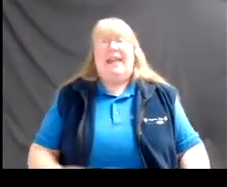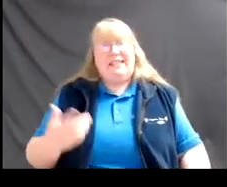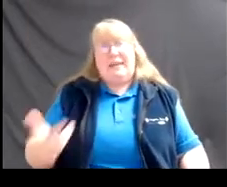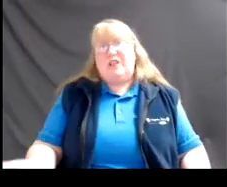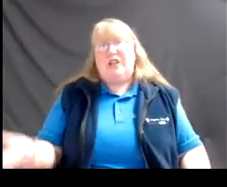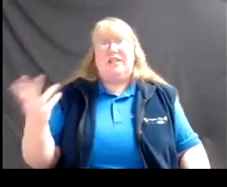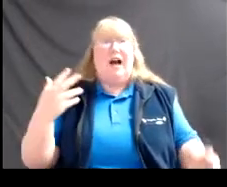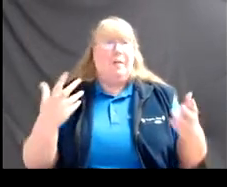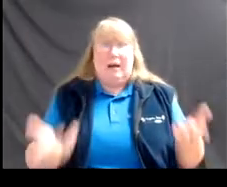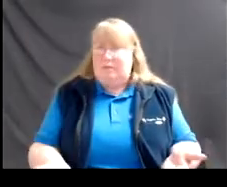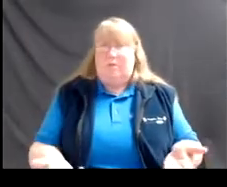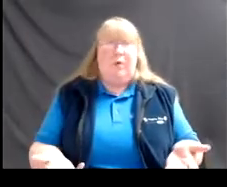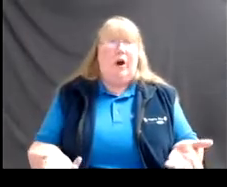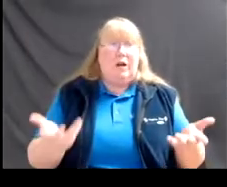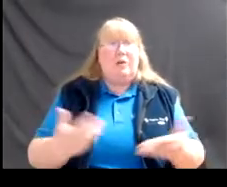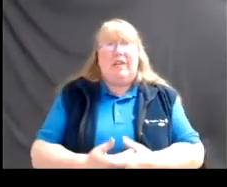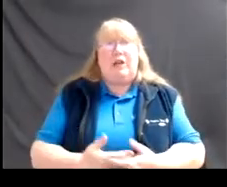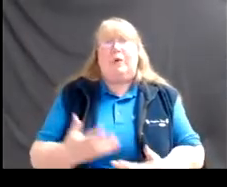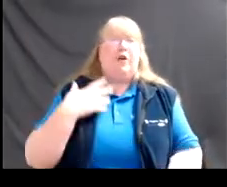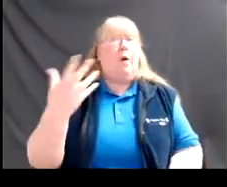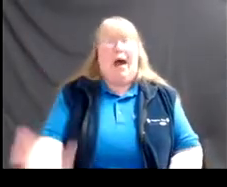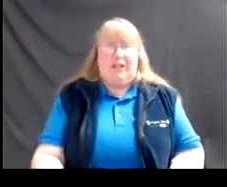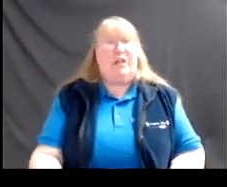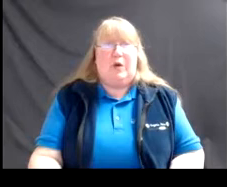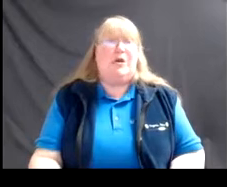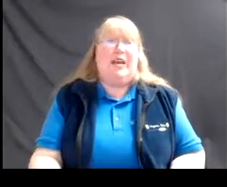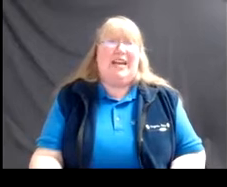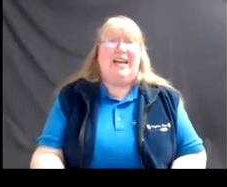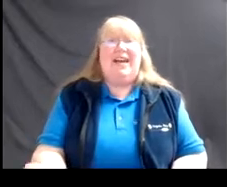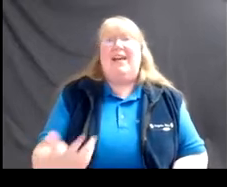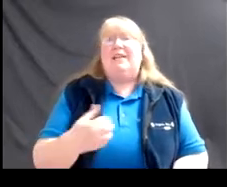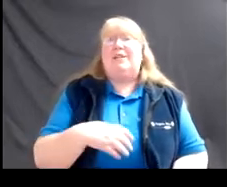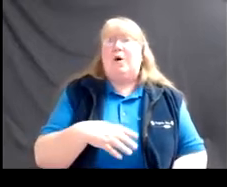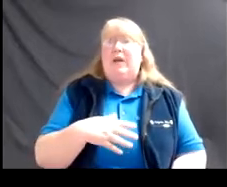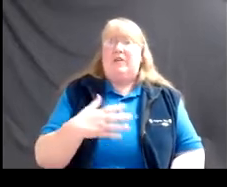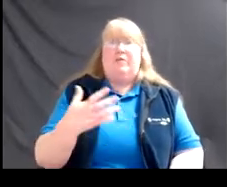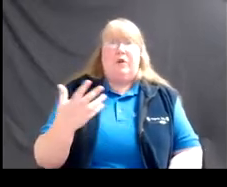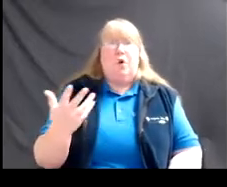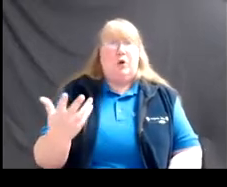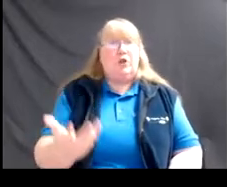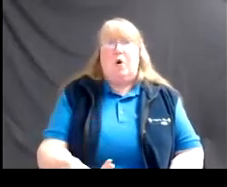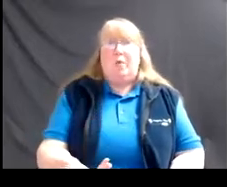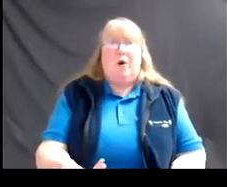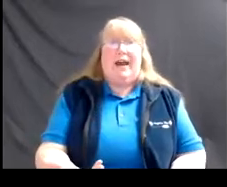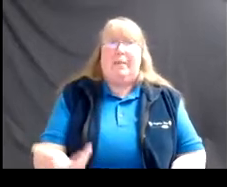As I mentioned, we are also available to go out into the community. So, if your school program